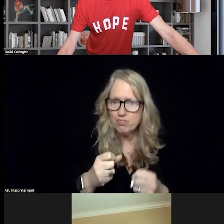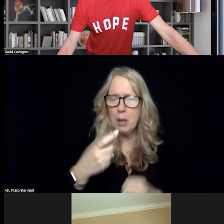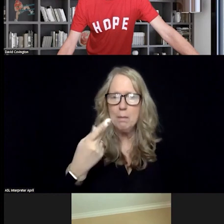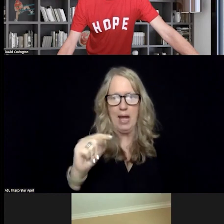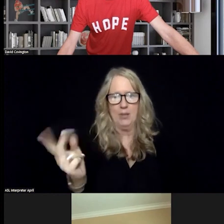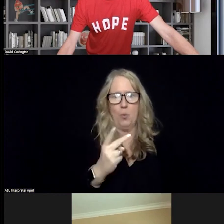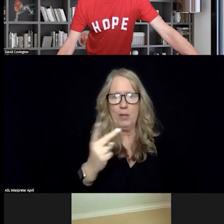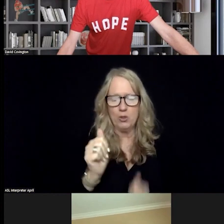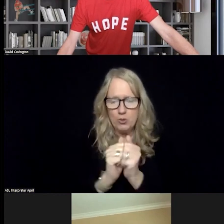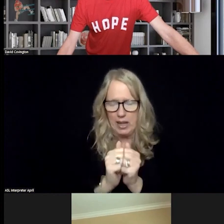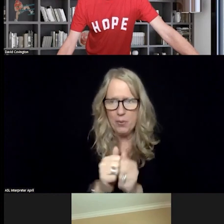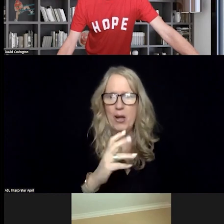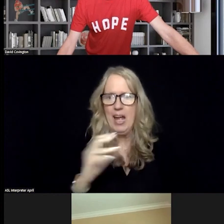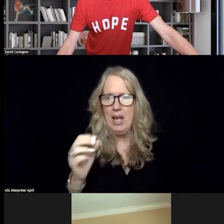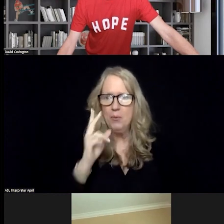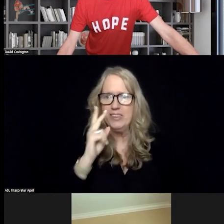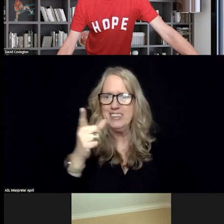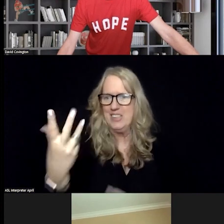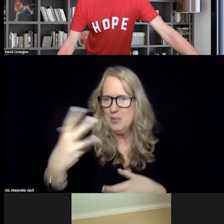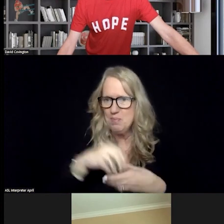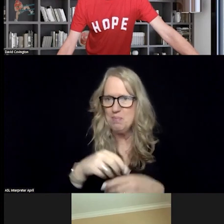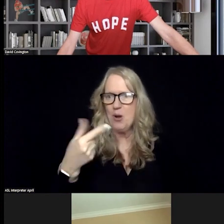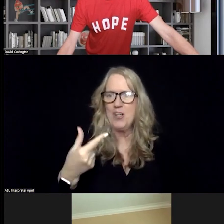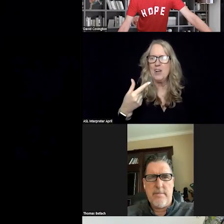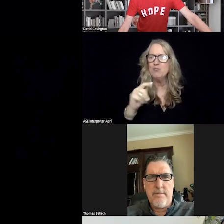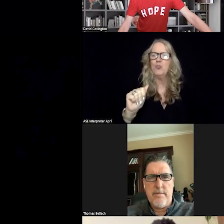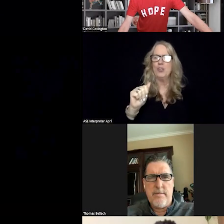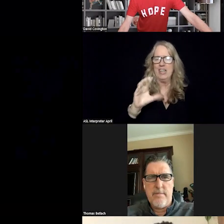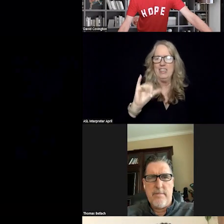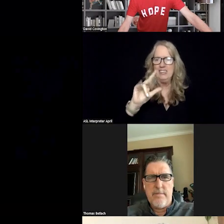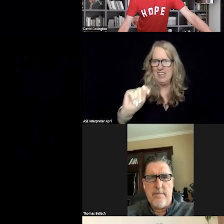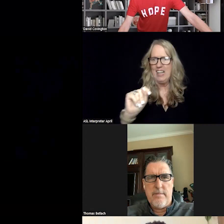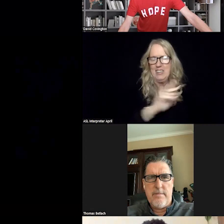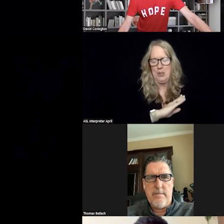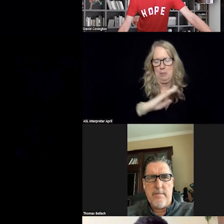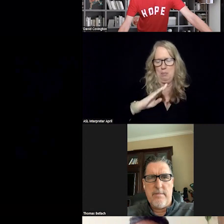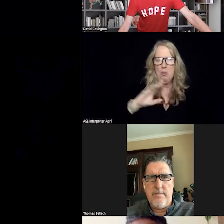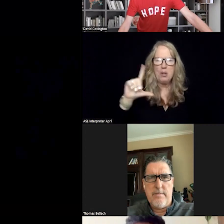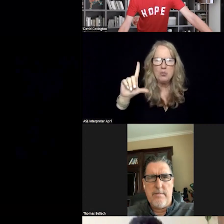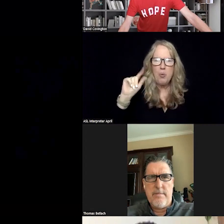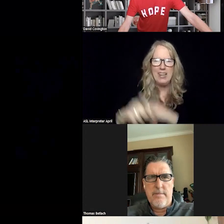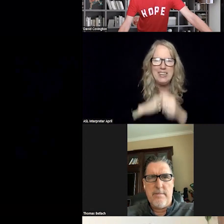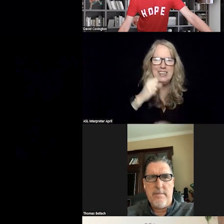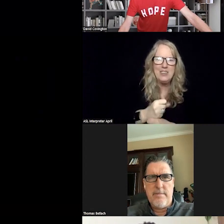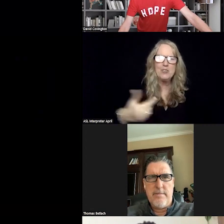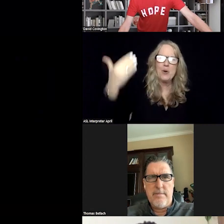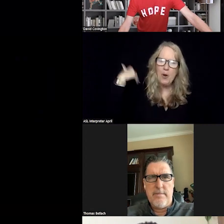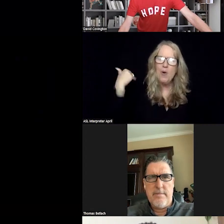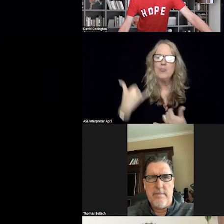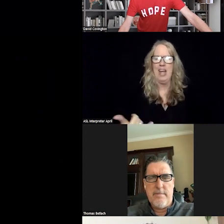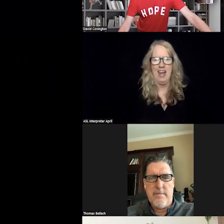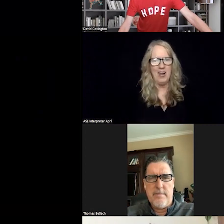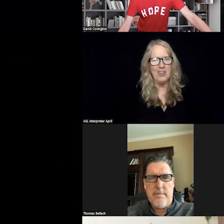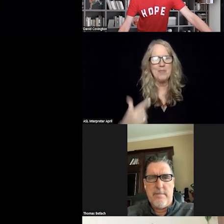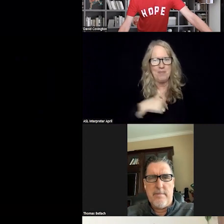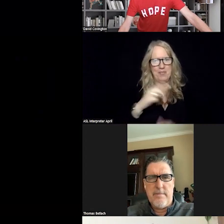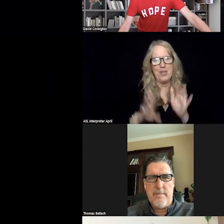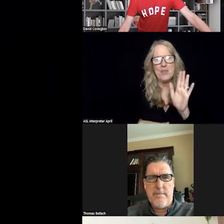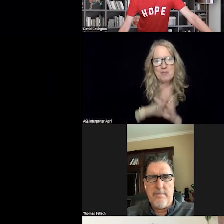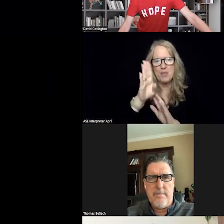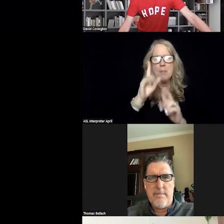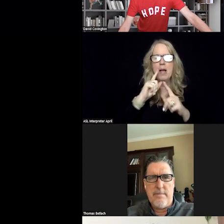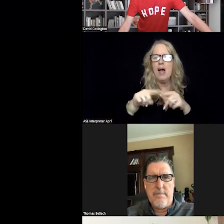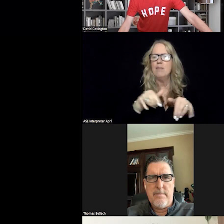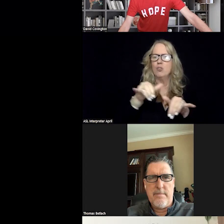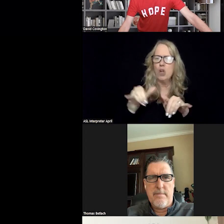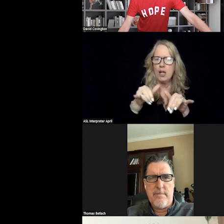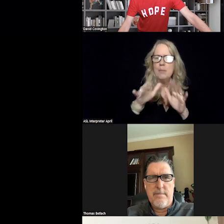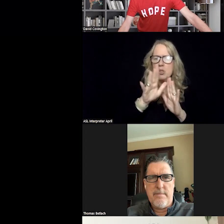TOGETHER AT PART OF THE GEORGIA CIT BOARD 20 YEARS AGO NOW. WE DEVELOPED A COMMON CURRICULUM FOR